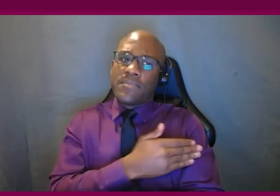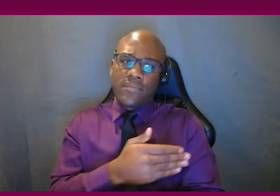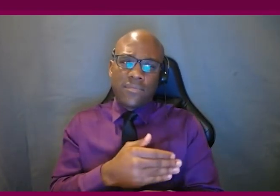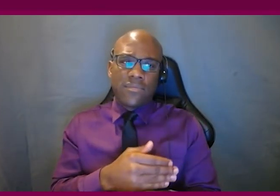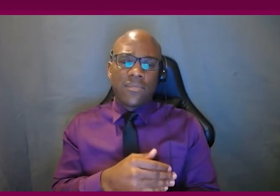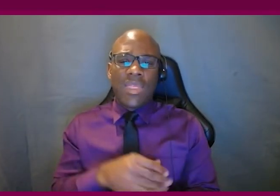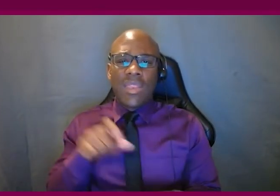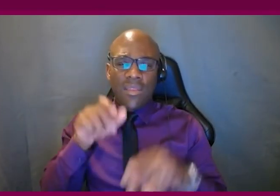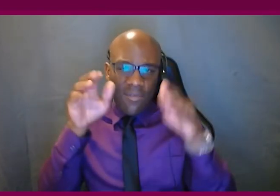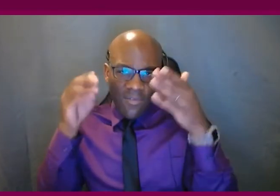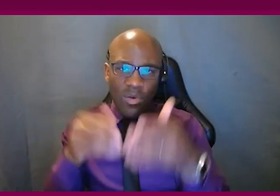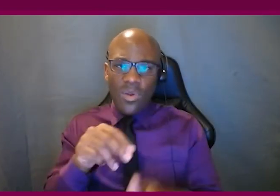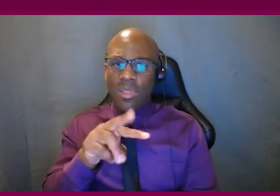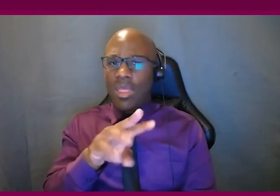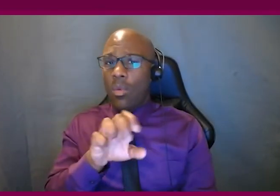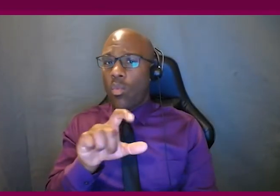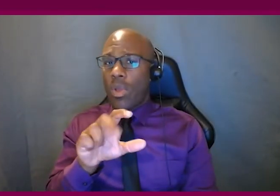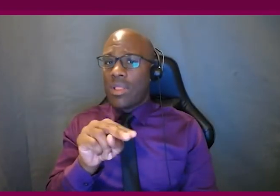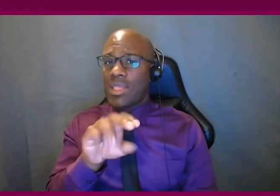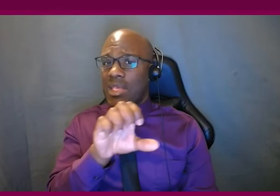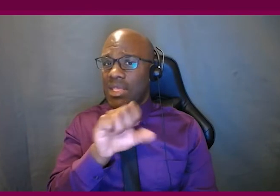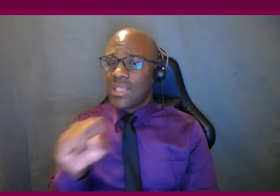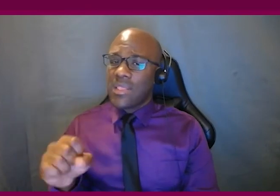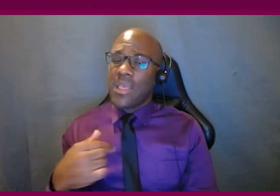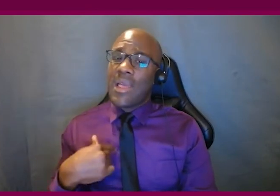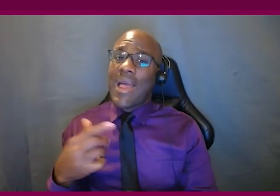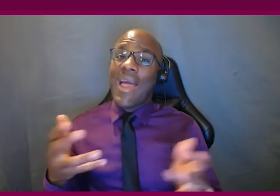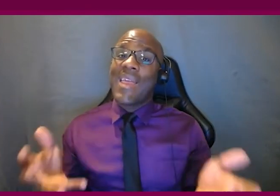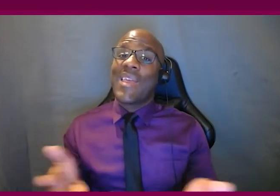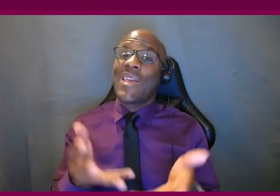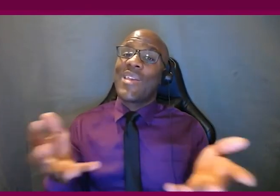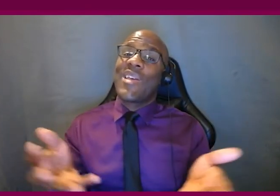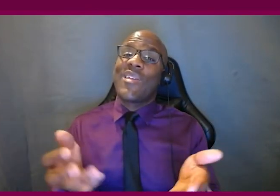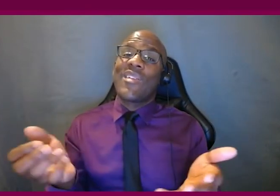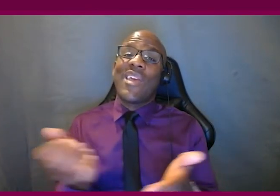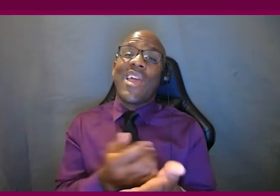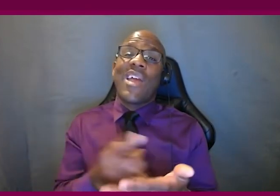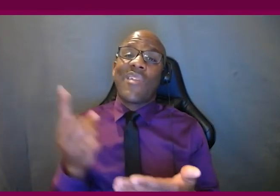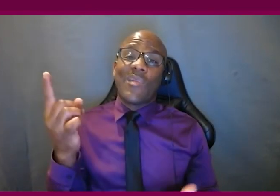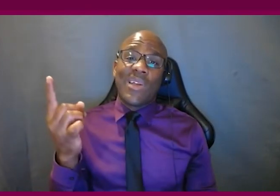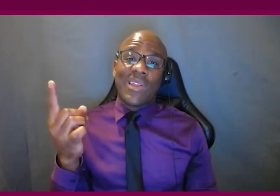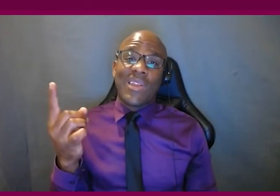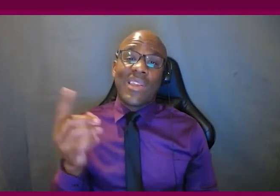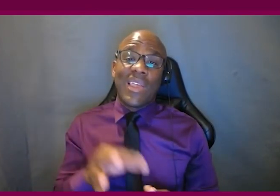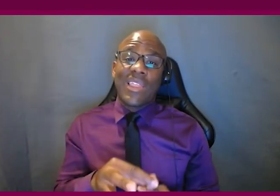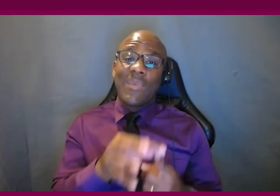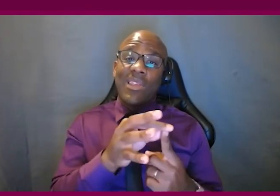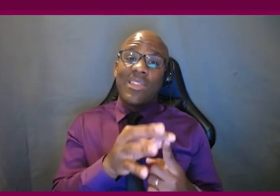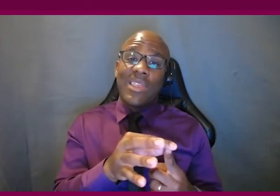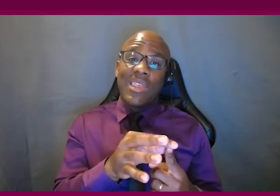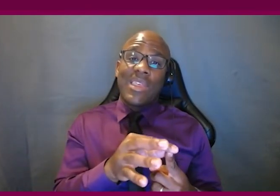or anybody that faces marginalization or lack of representation, lack of access, to really